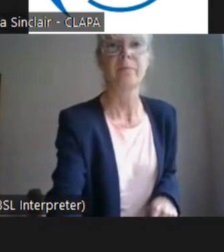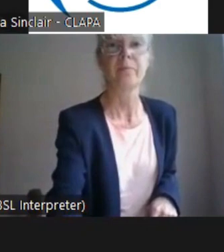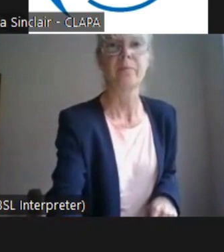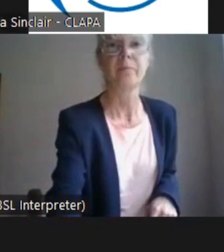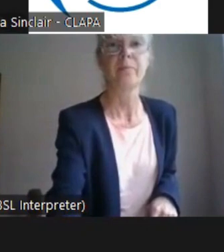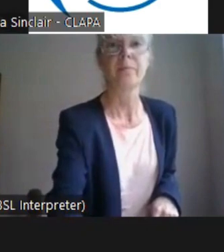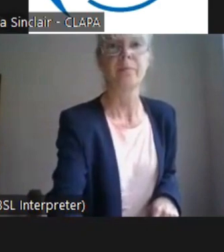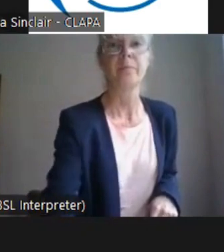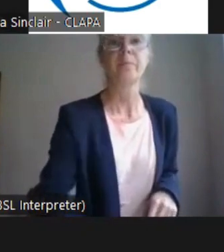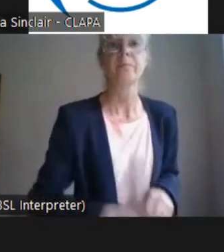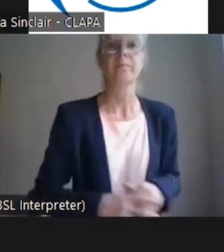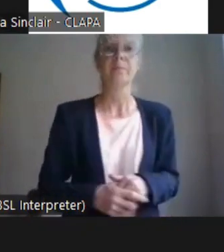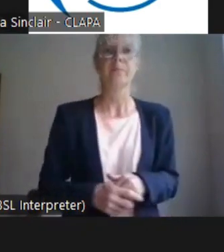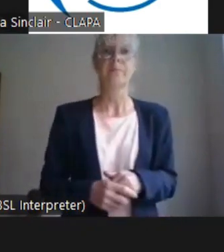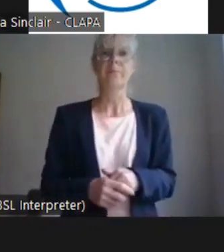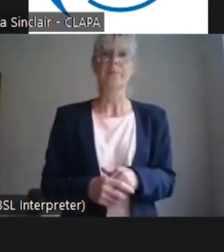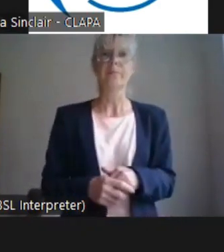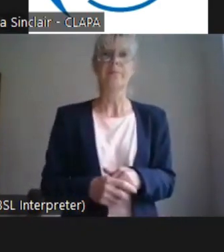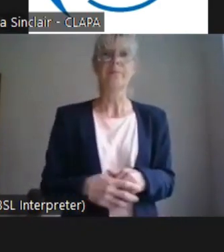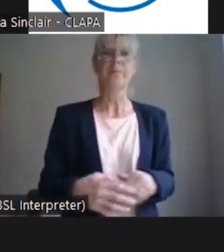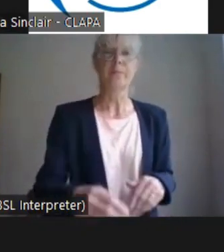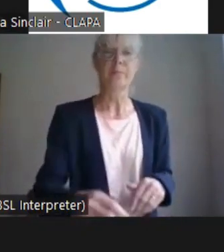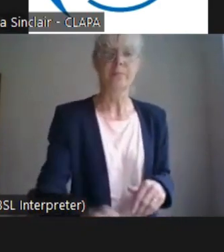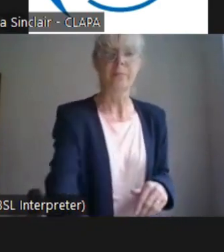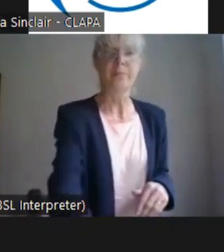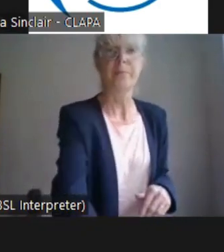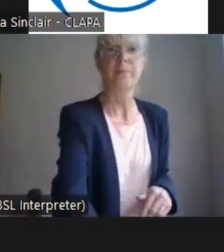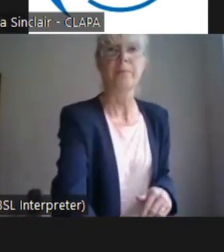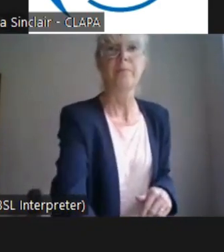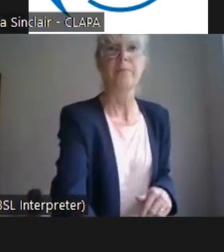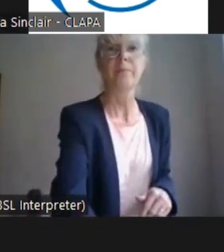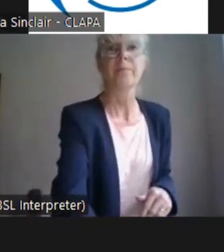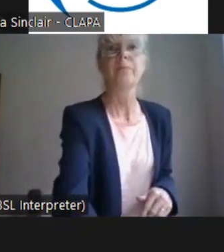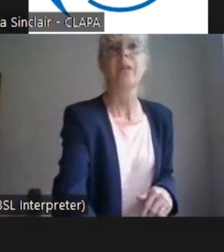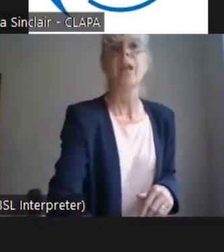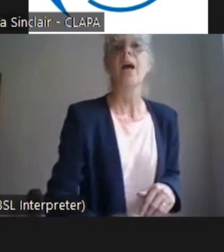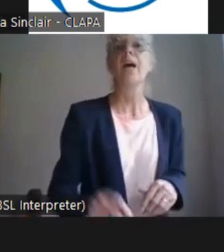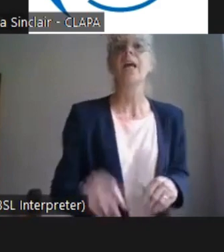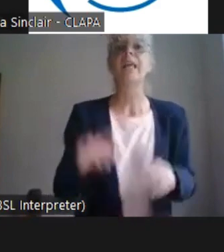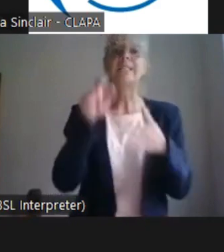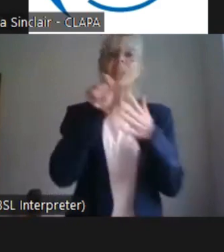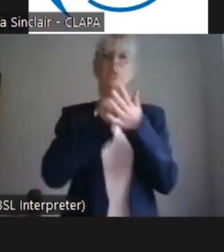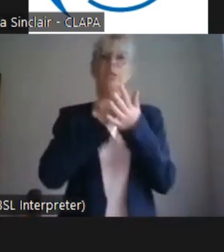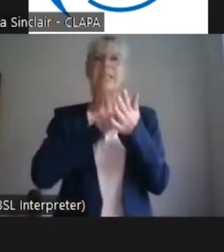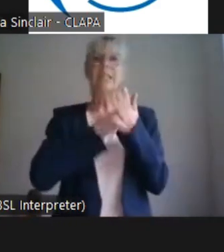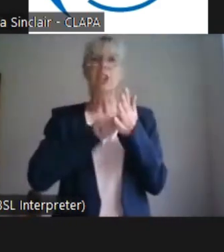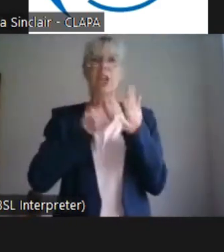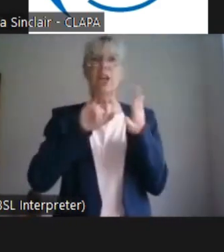sorry Julie you phrase slightly did you face signature uh yeah so signature